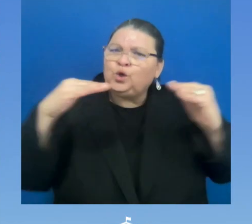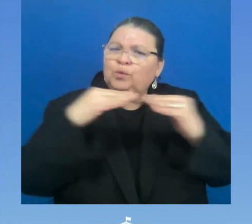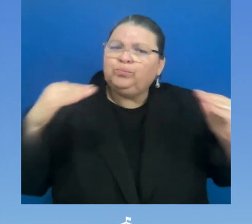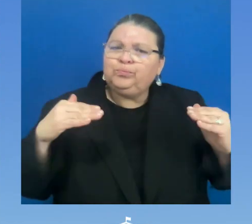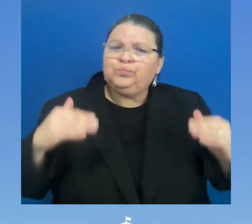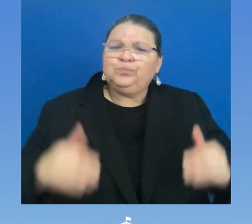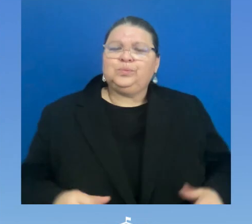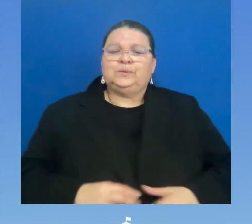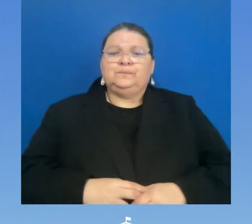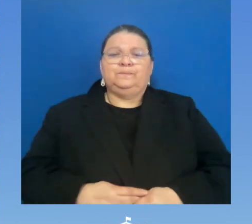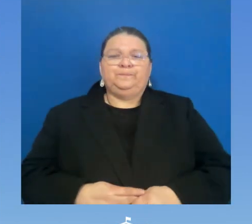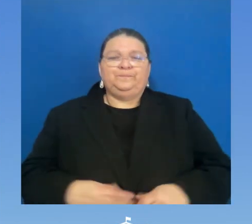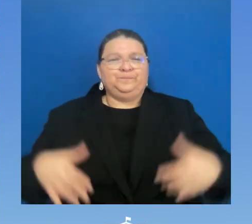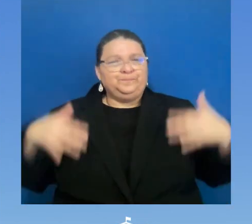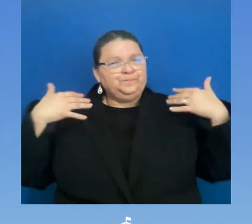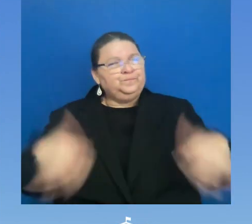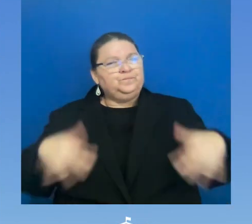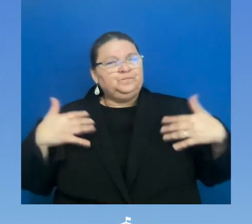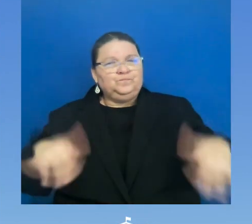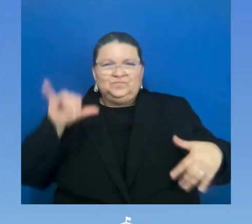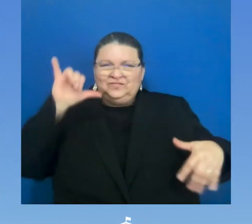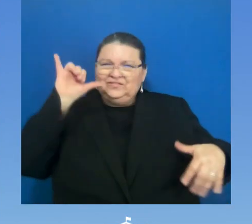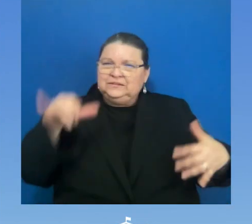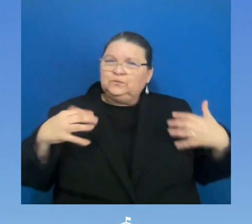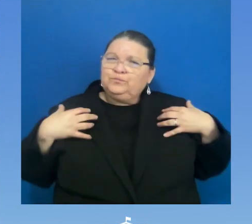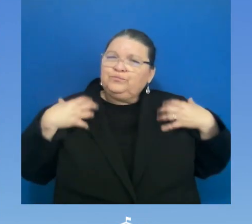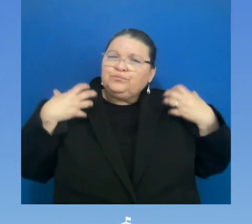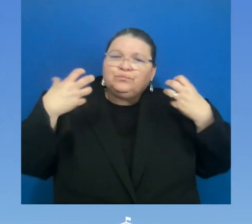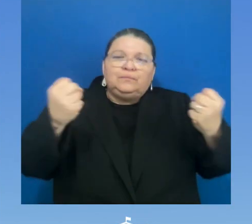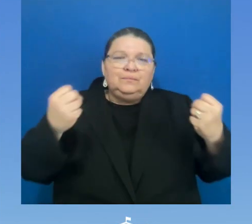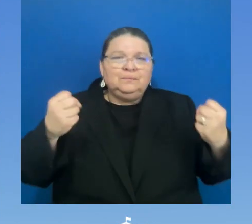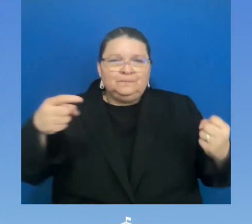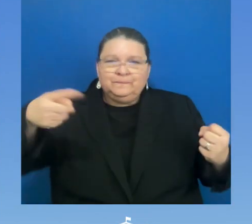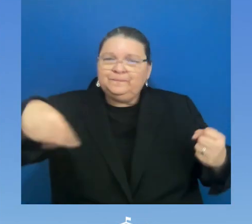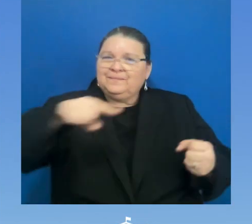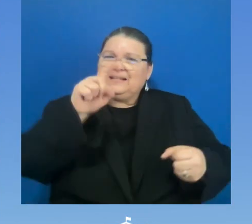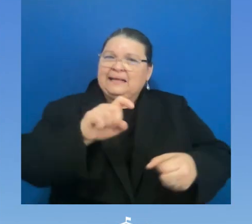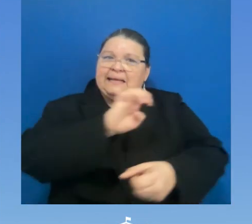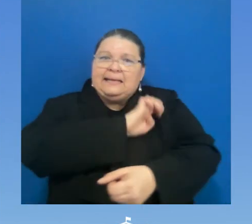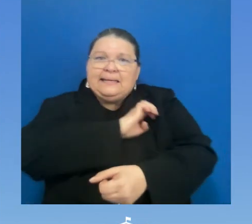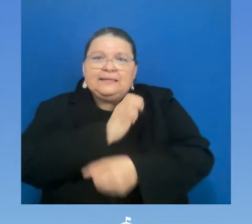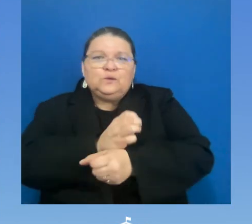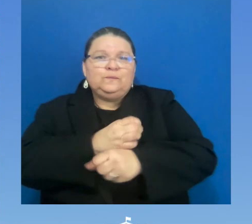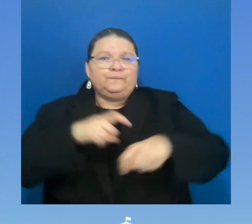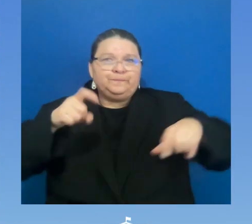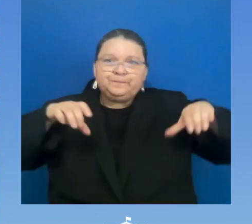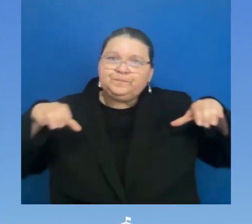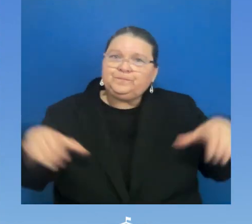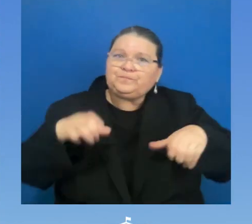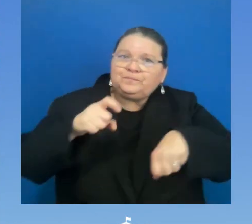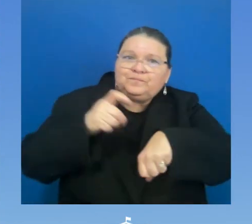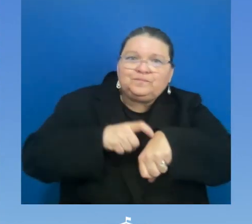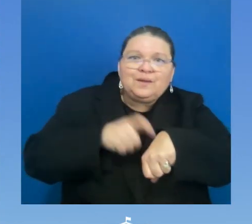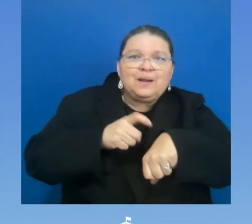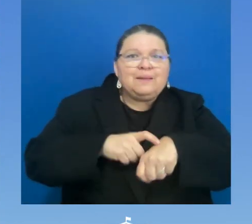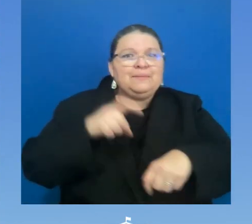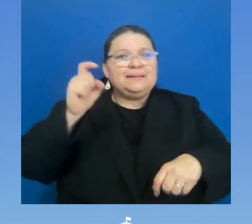and it took a ton of energy and time and focus, and they just were locked in on getting it done.